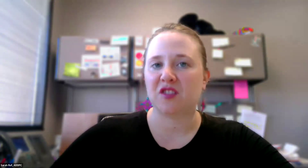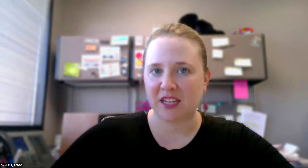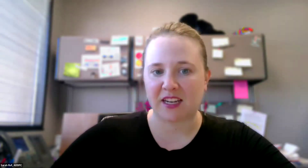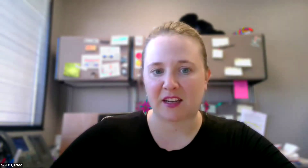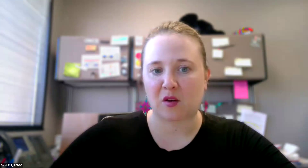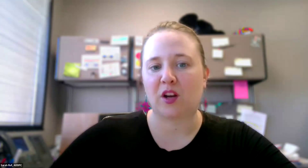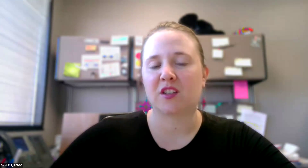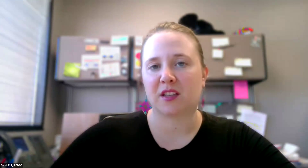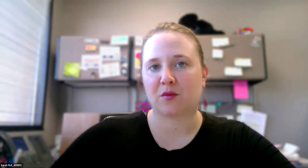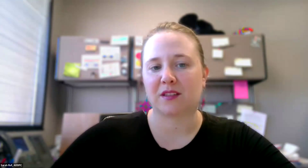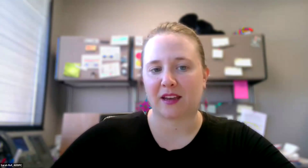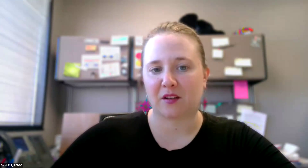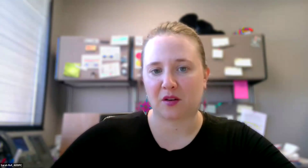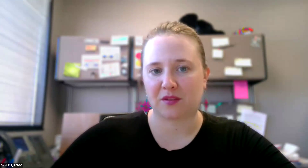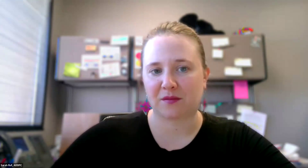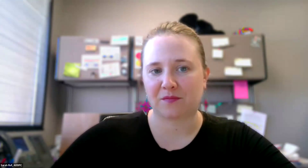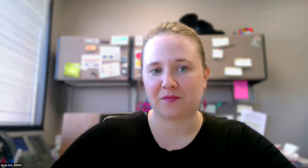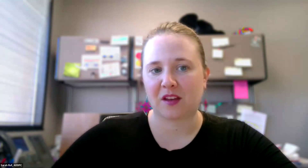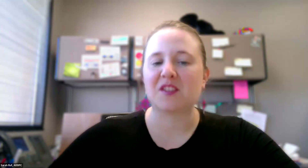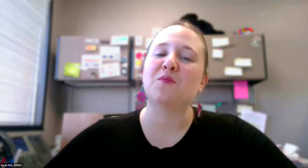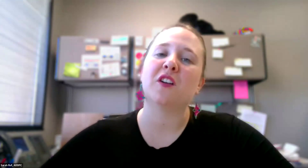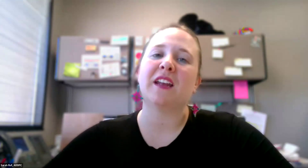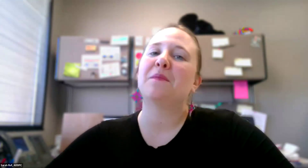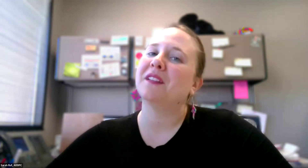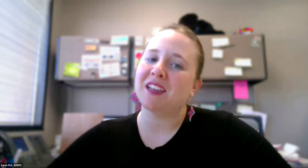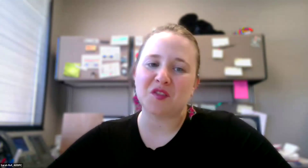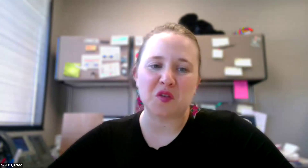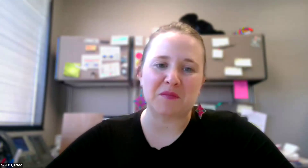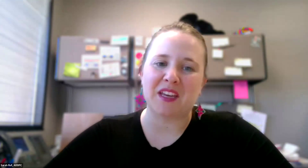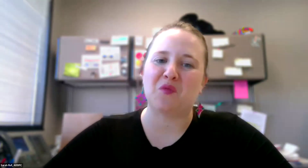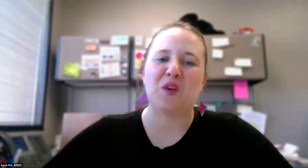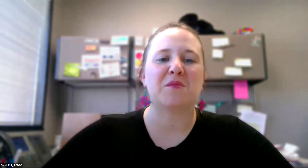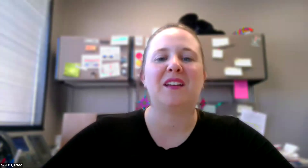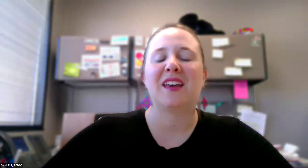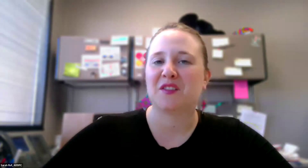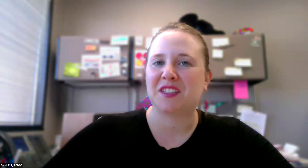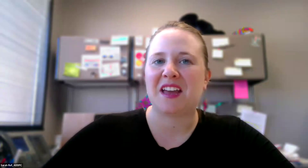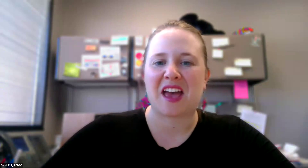AS SHE NEEDED WHEN HER SON WAS DIAGNOSED. THIS MORNING PLEASE JOIN ME IN WELCOMING KELSEY AND